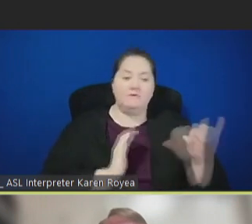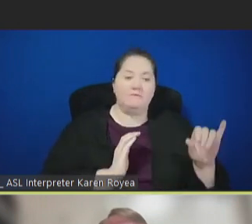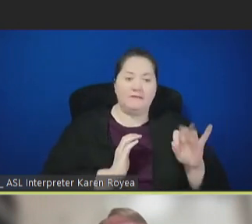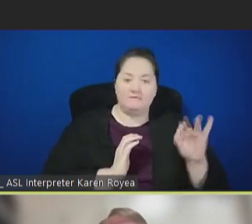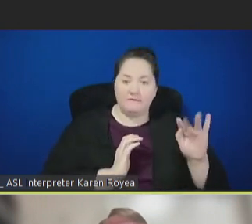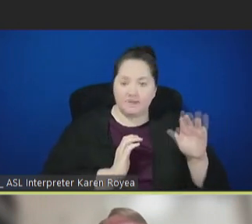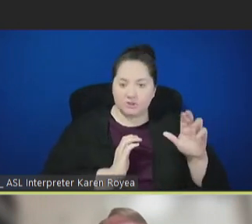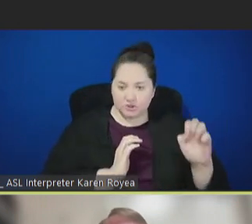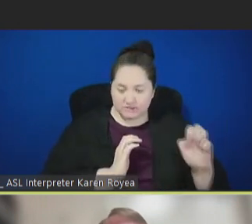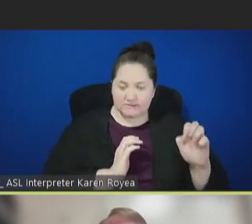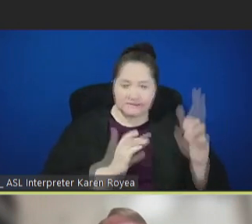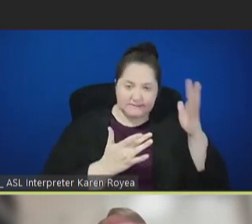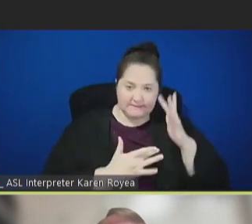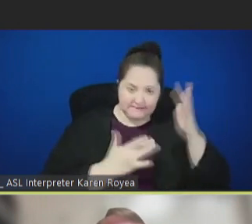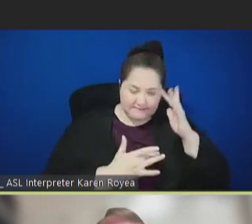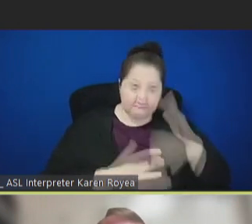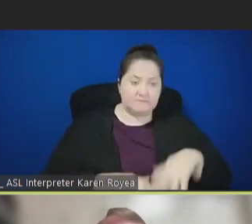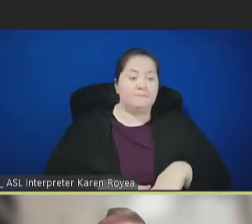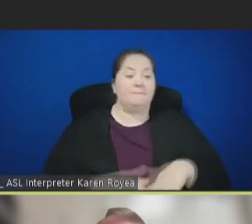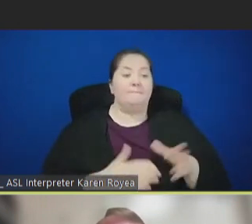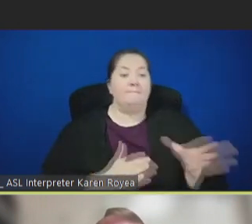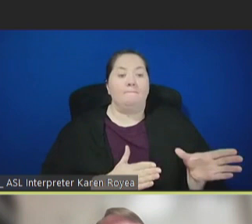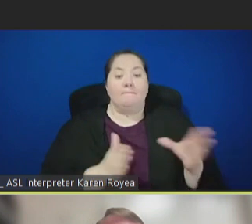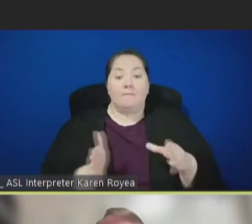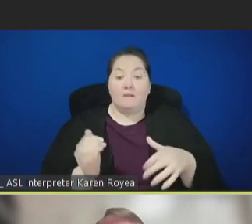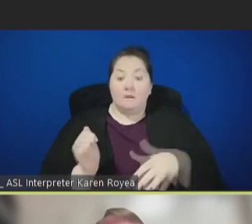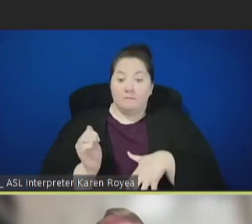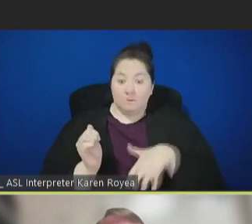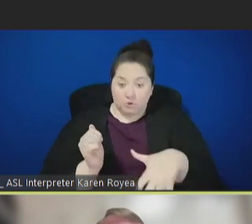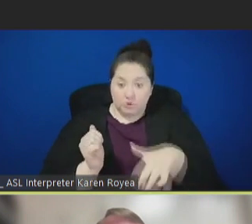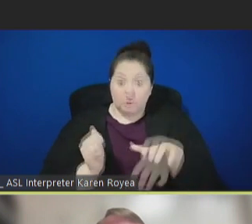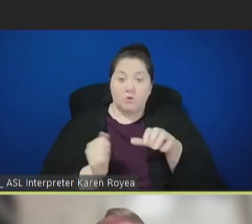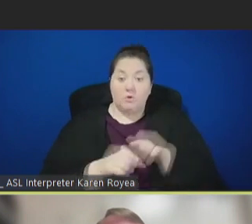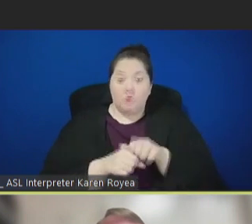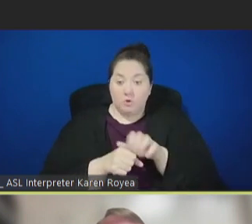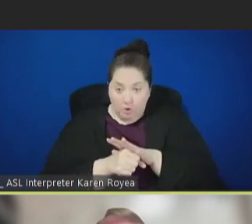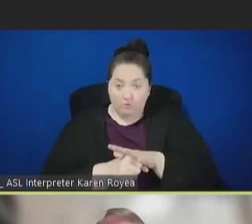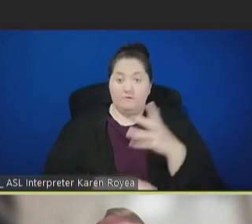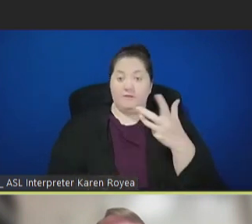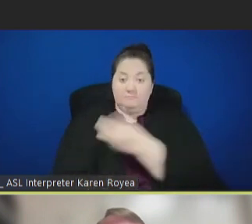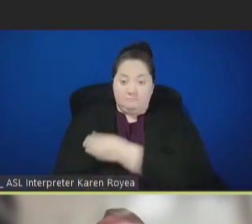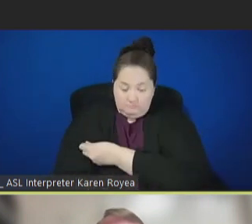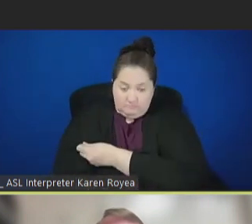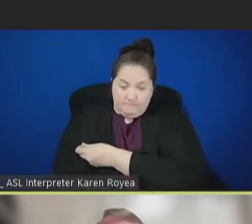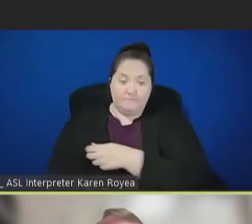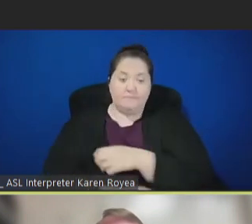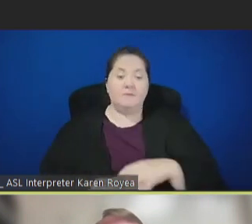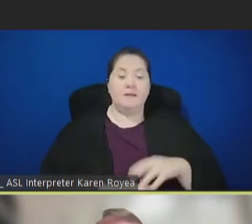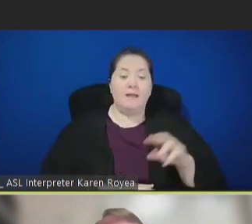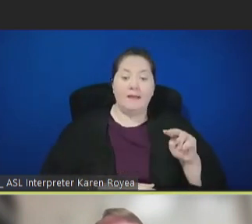Changing topics with respect to maternal COVID-19 vaccination, according to an NIH study, preterm